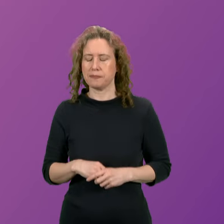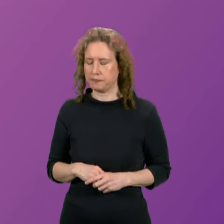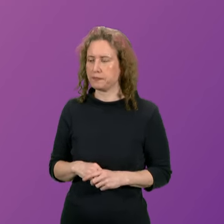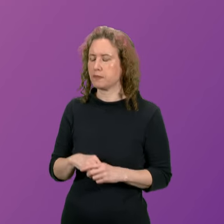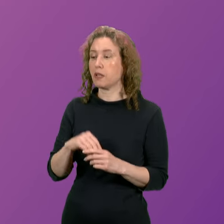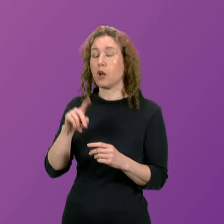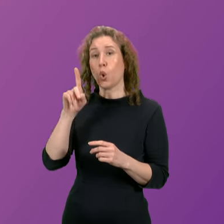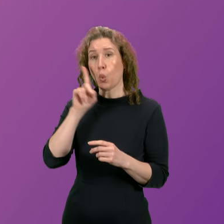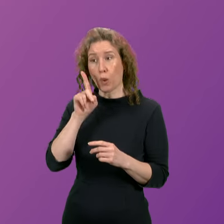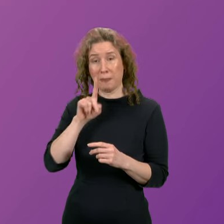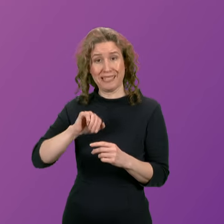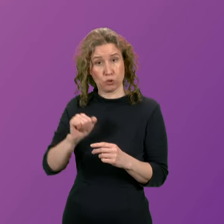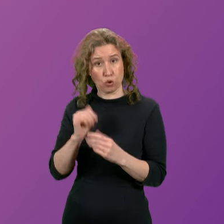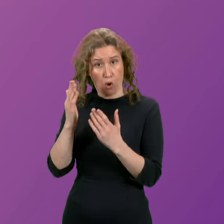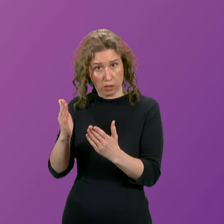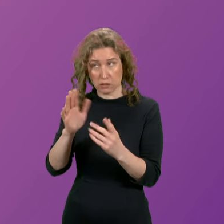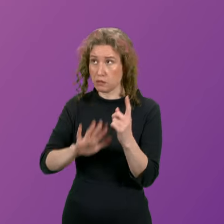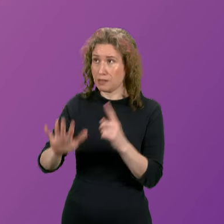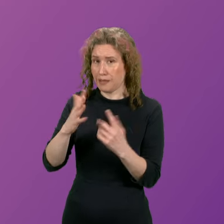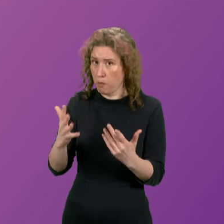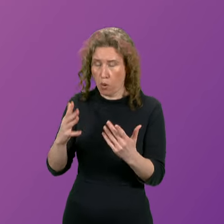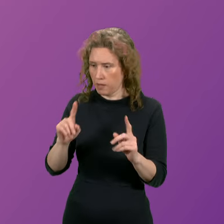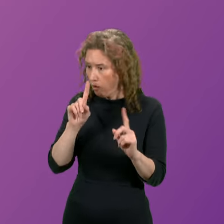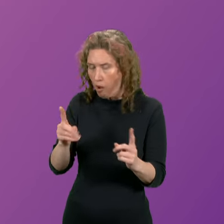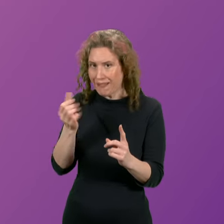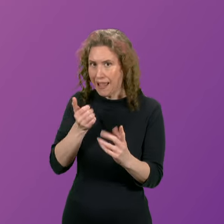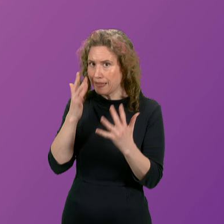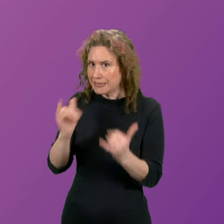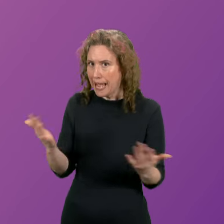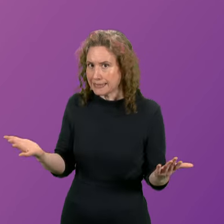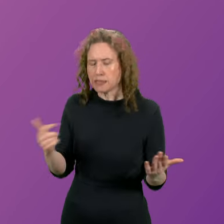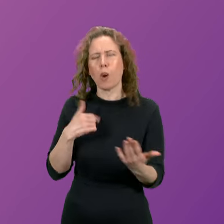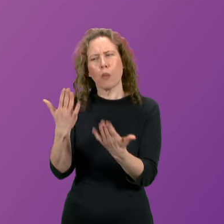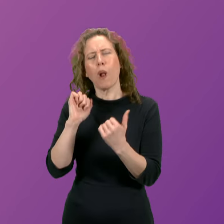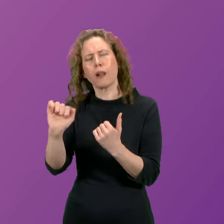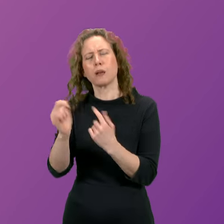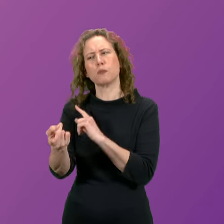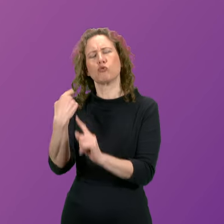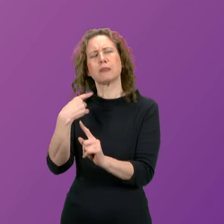Women in Scotland are being denied a test, so I welcome what the First Minister has just said,